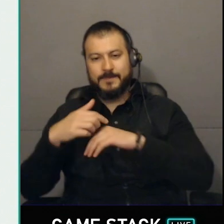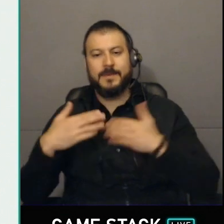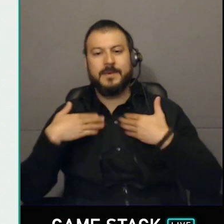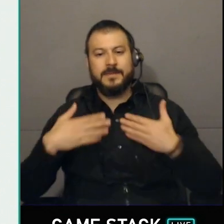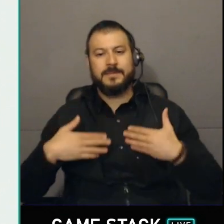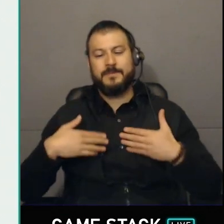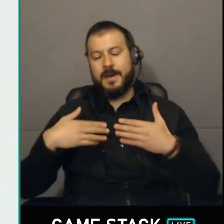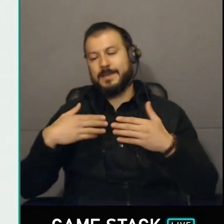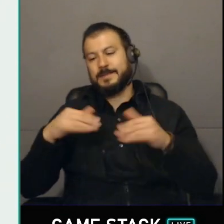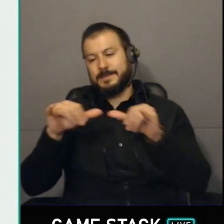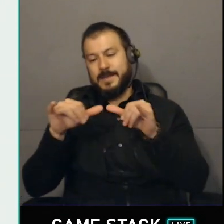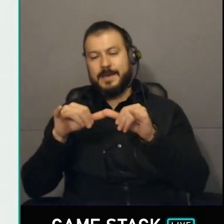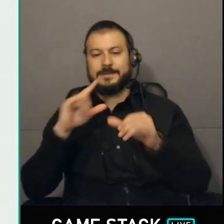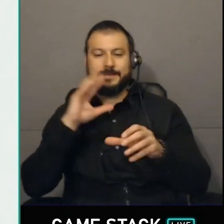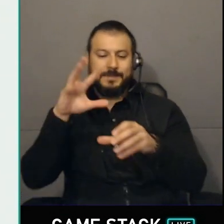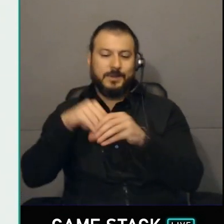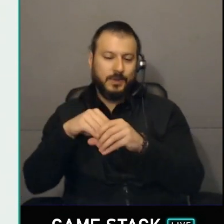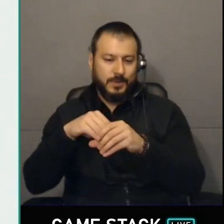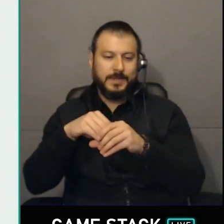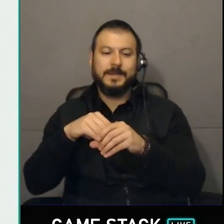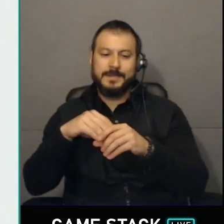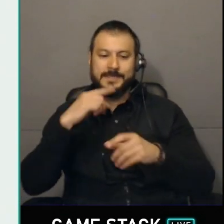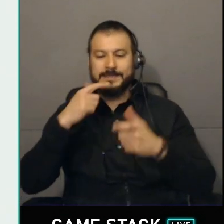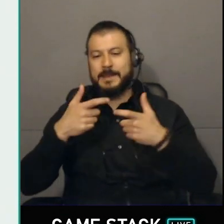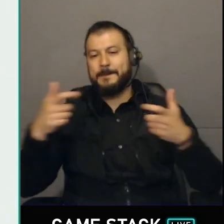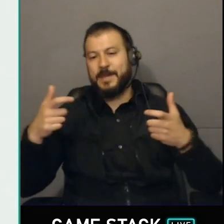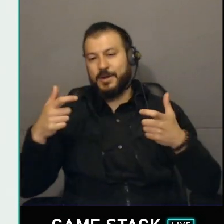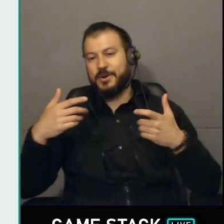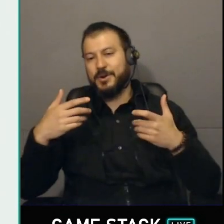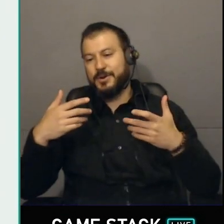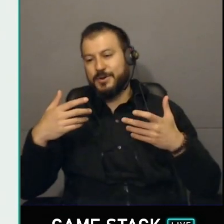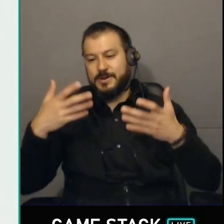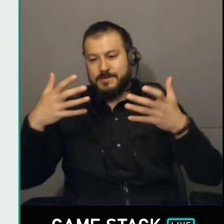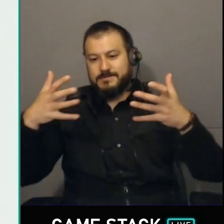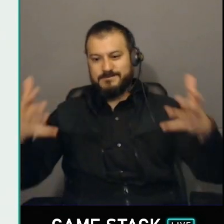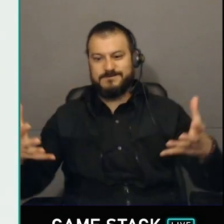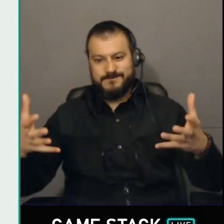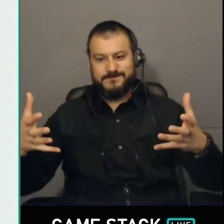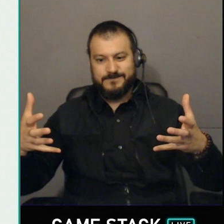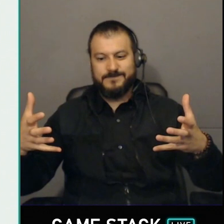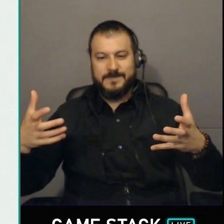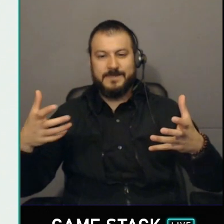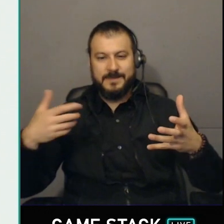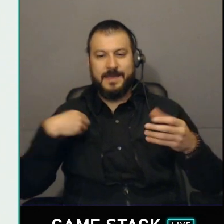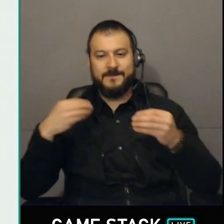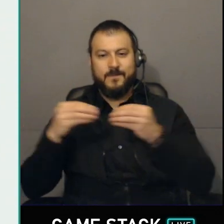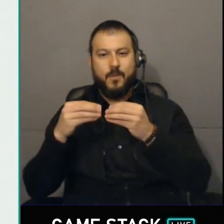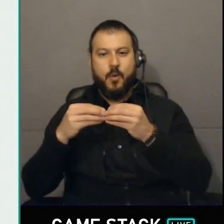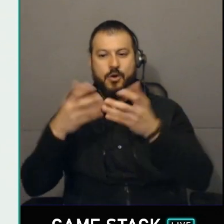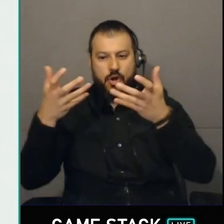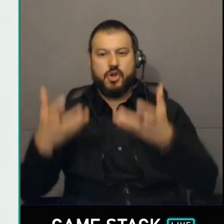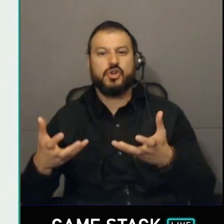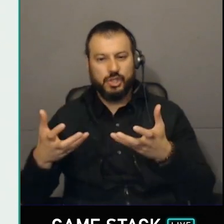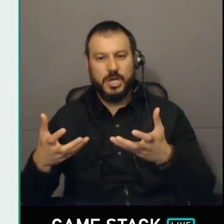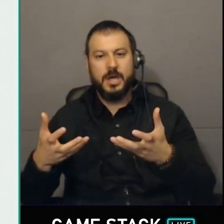because a bigger body should have bigger inertia, and therefore our threshold should should effectively be bigger as well.